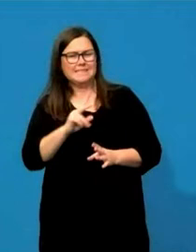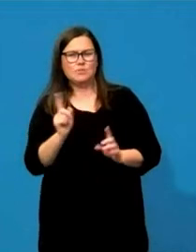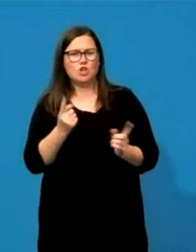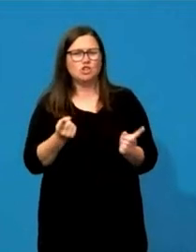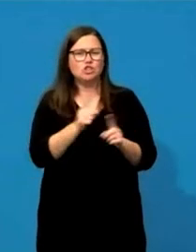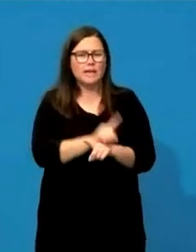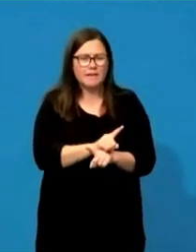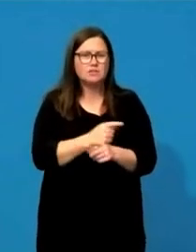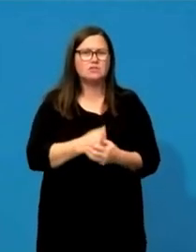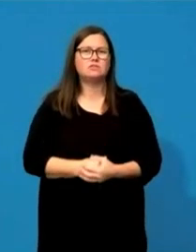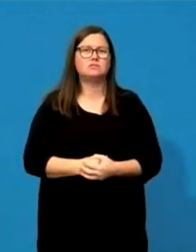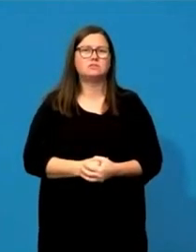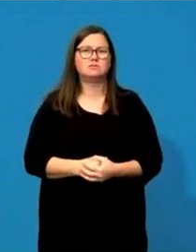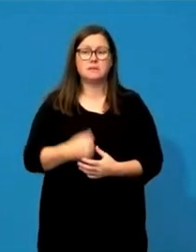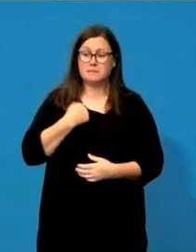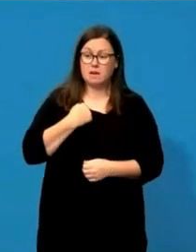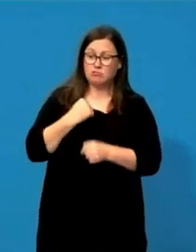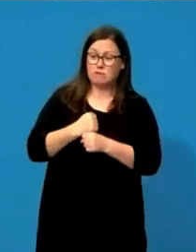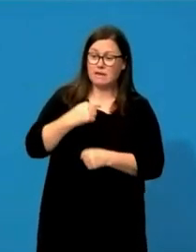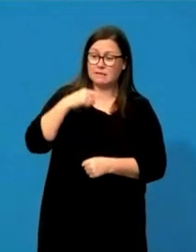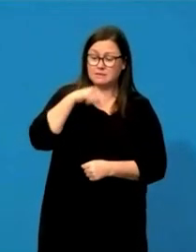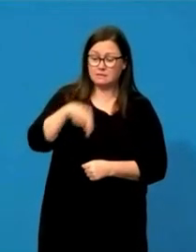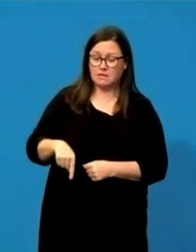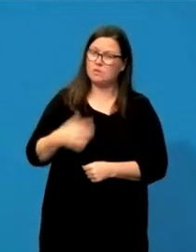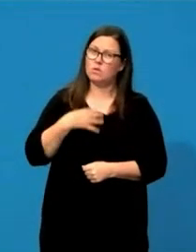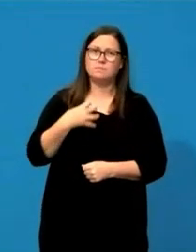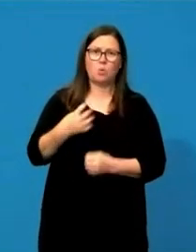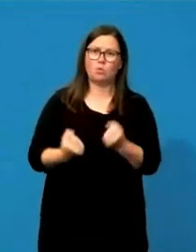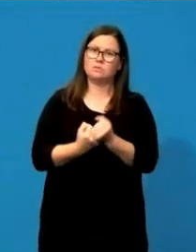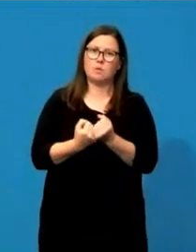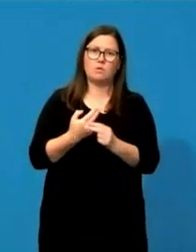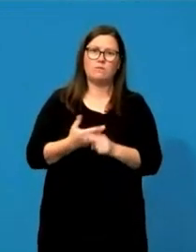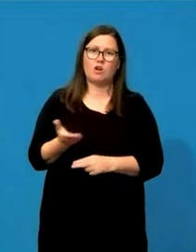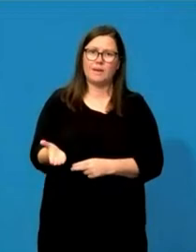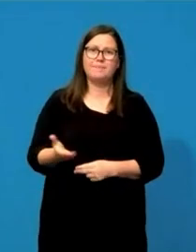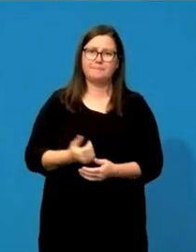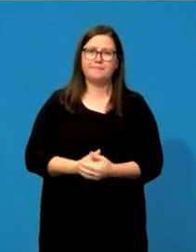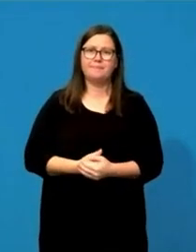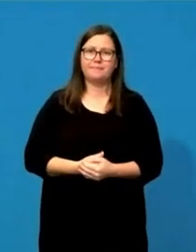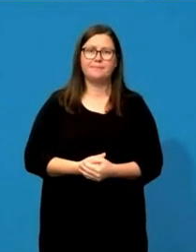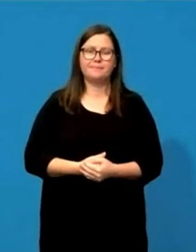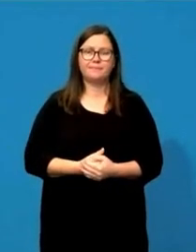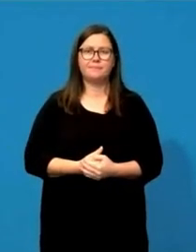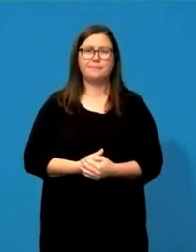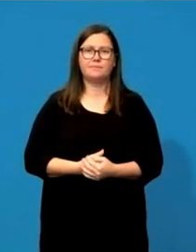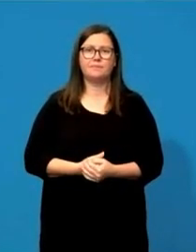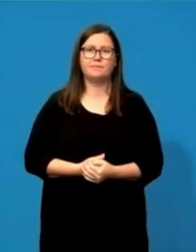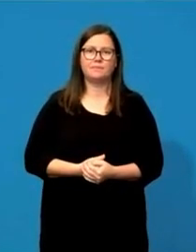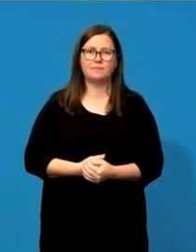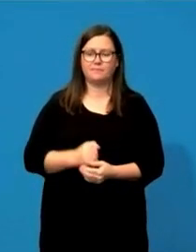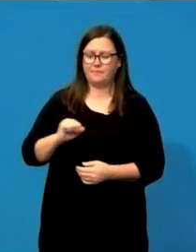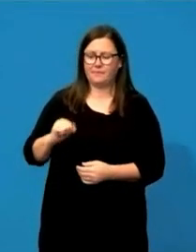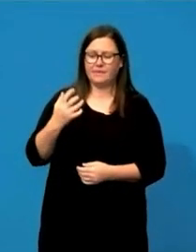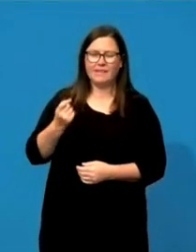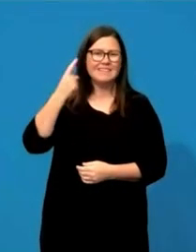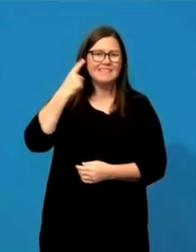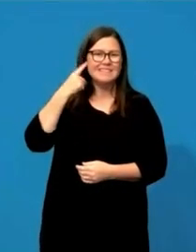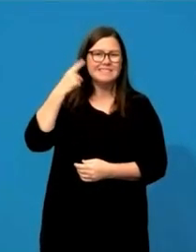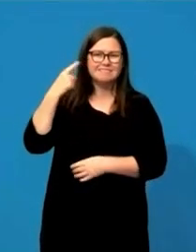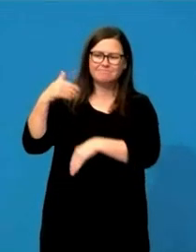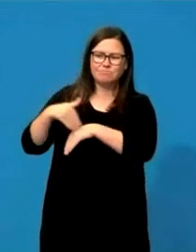More support for him with his hearing problem and maybe